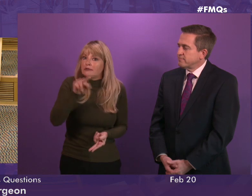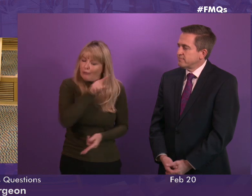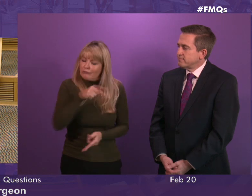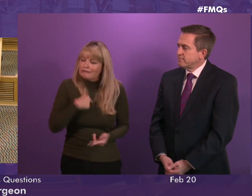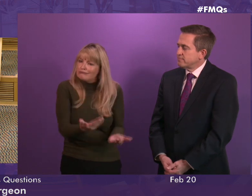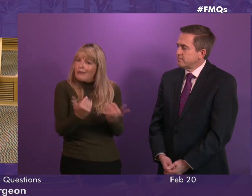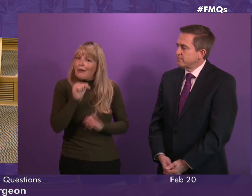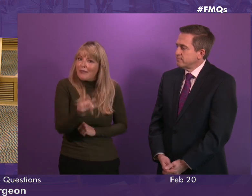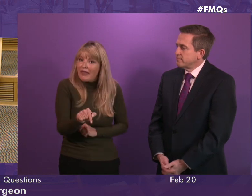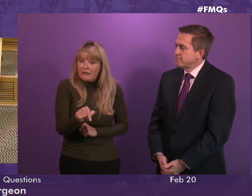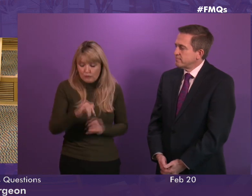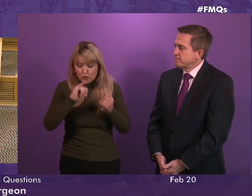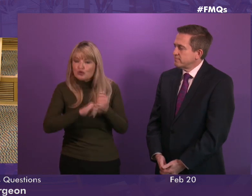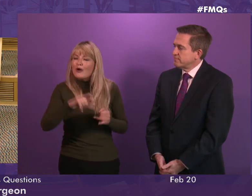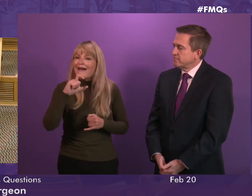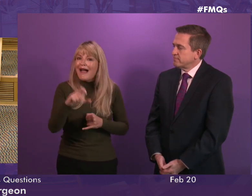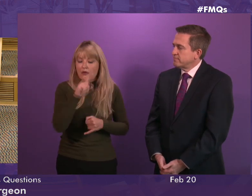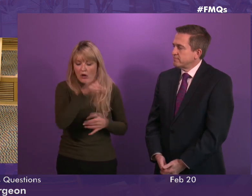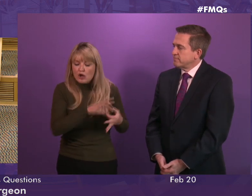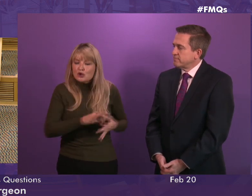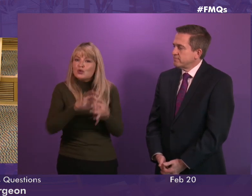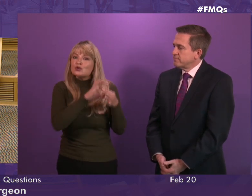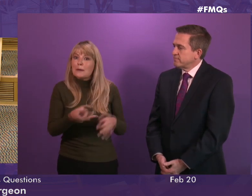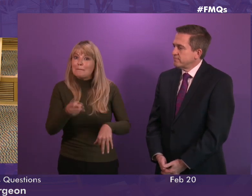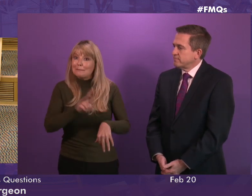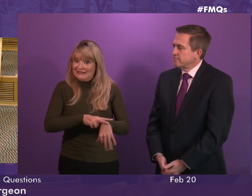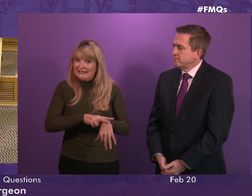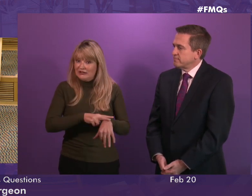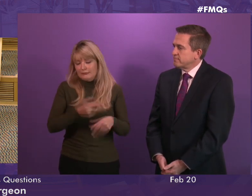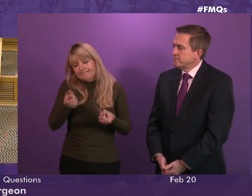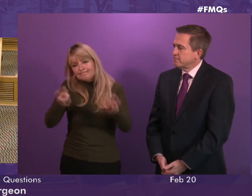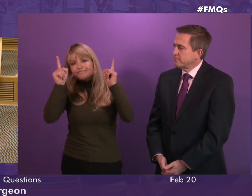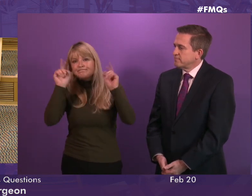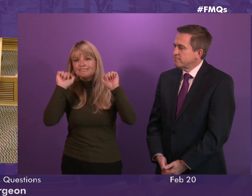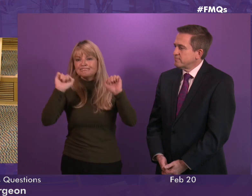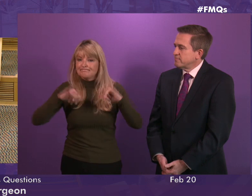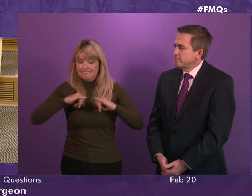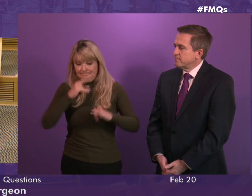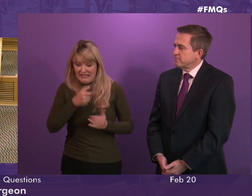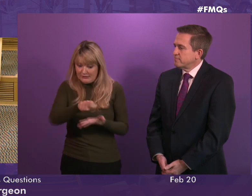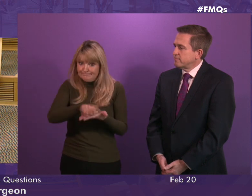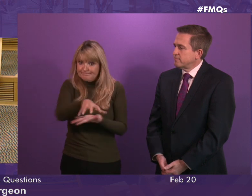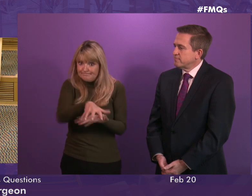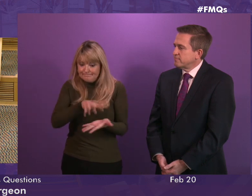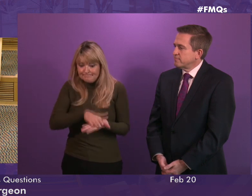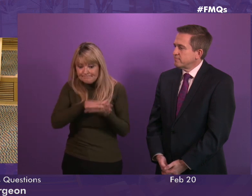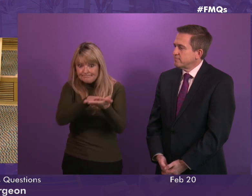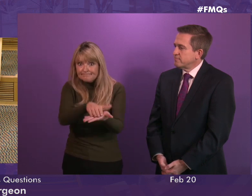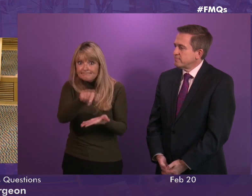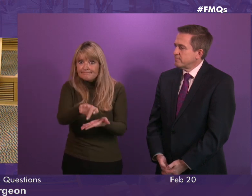Stewart Carle of the Association of Scottish Police Superintendents said, in his submission to the Parliament’s Justice Sub-Committee on Policing: